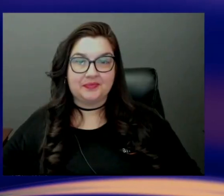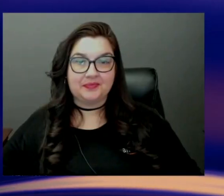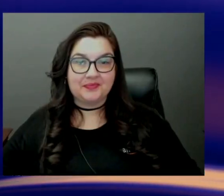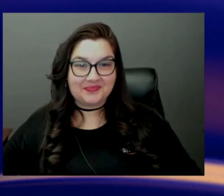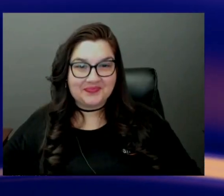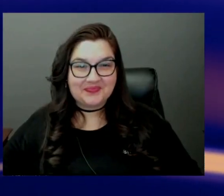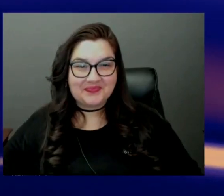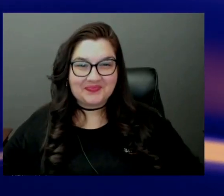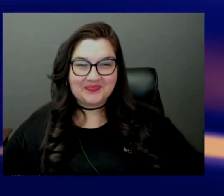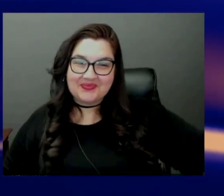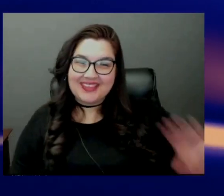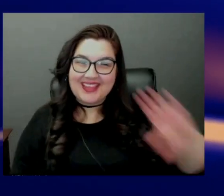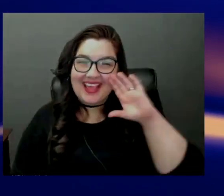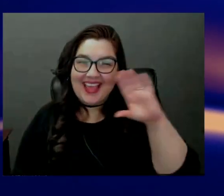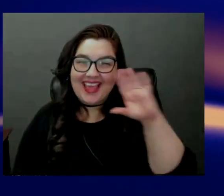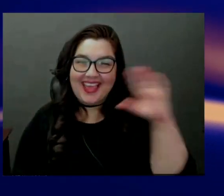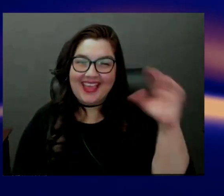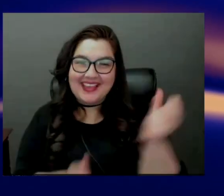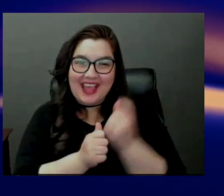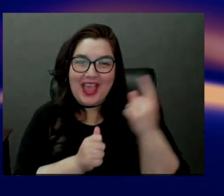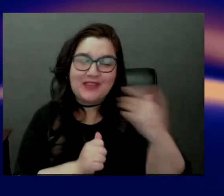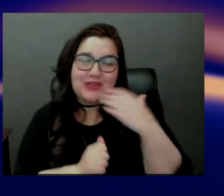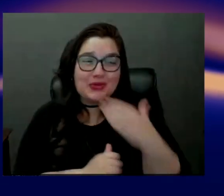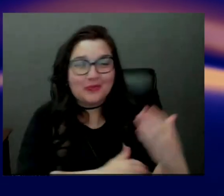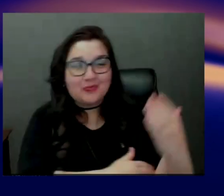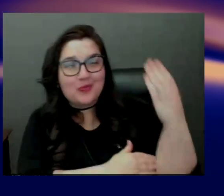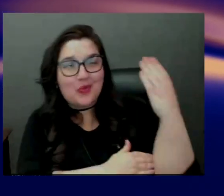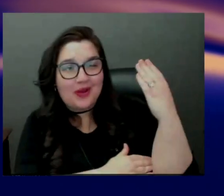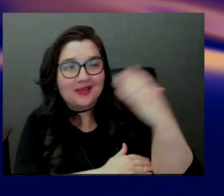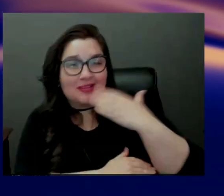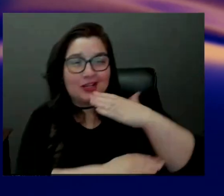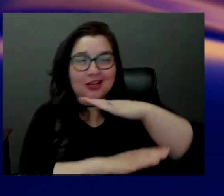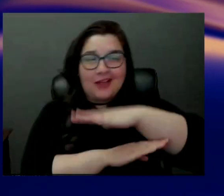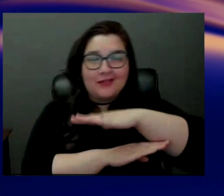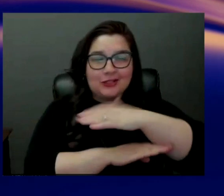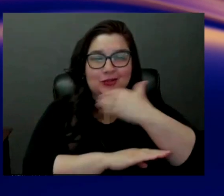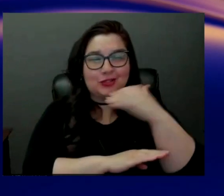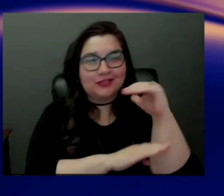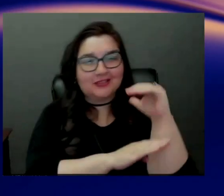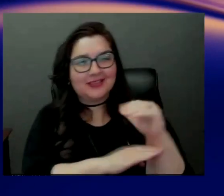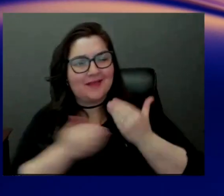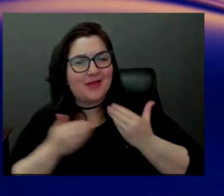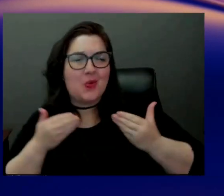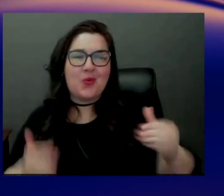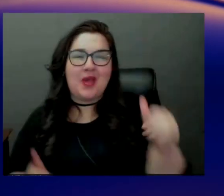Hey everyone. Good morning. Good afternoon. Good evening. Welcome to AWS Power Hour SysOps live here